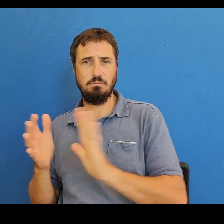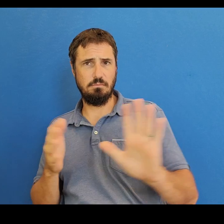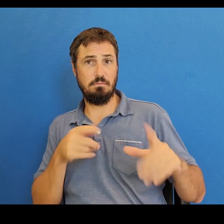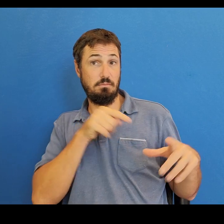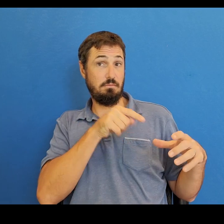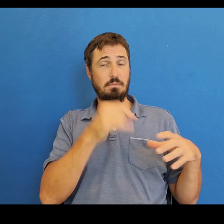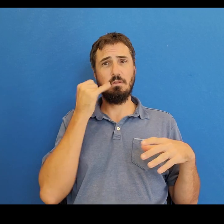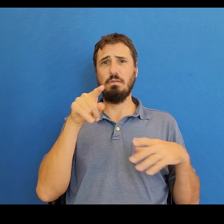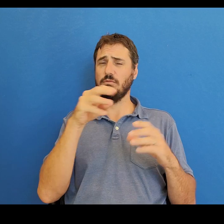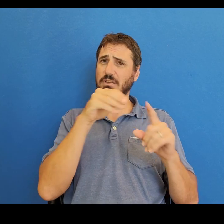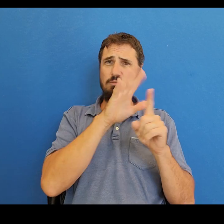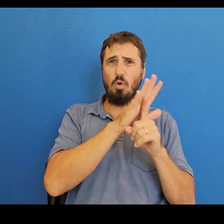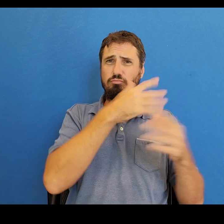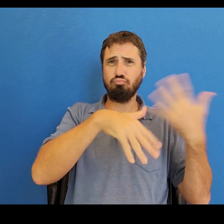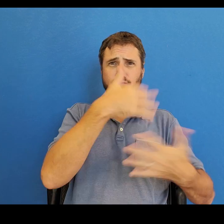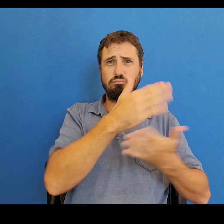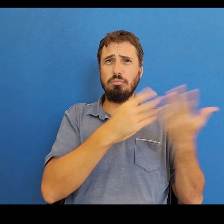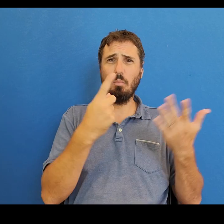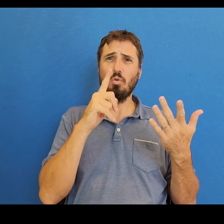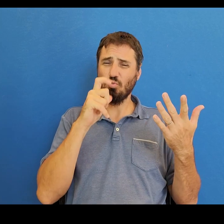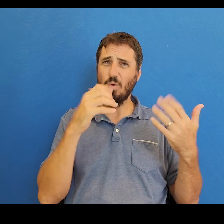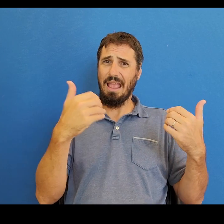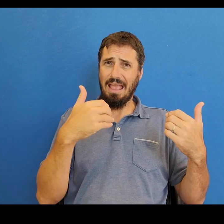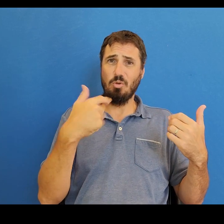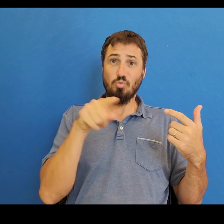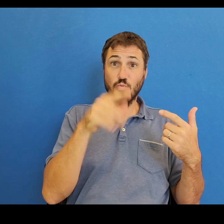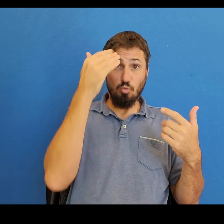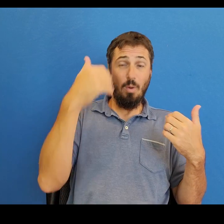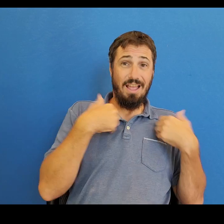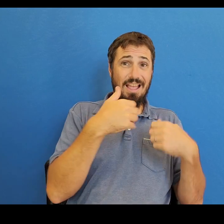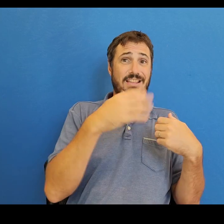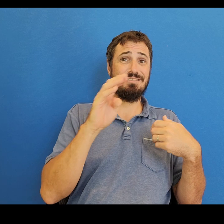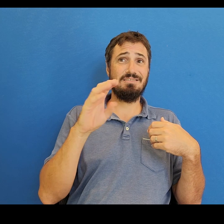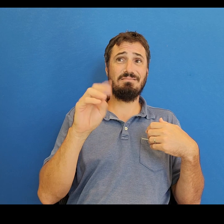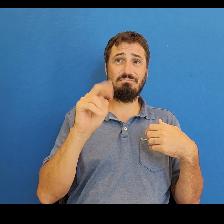(1) Those with known exposure to someone with monkeypox in the last 14 days.